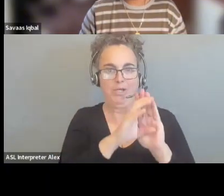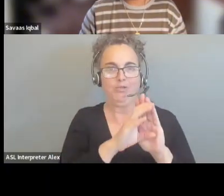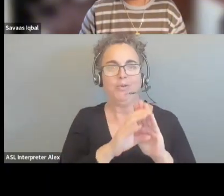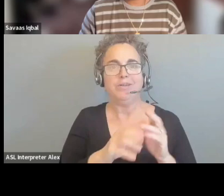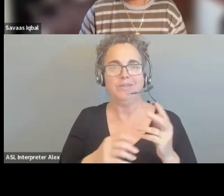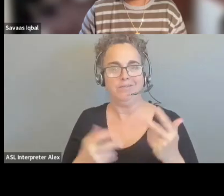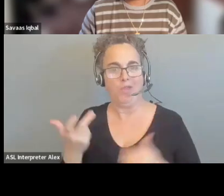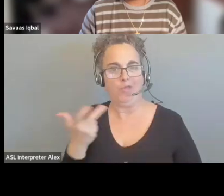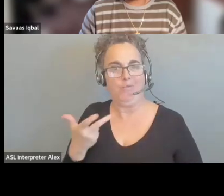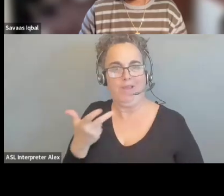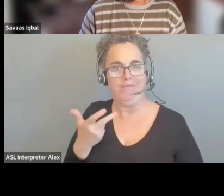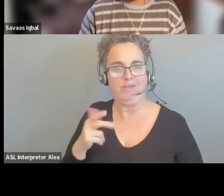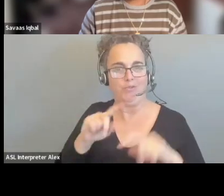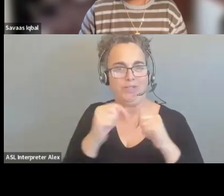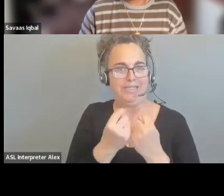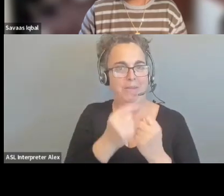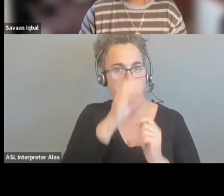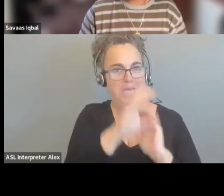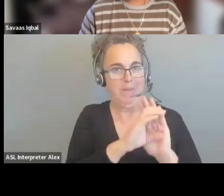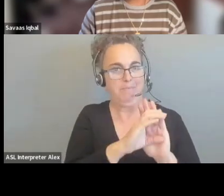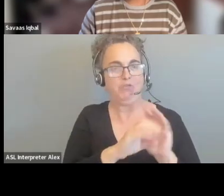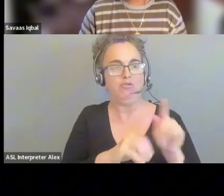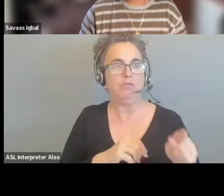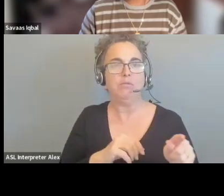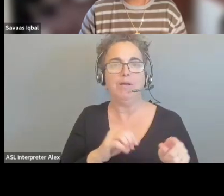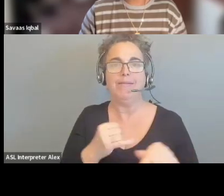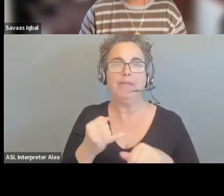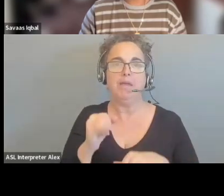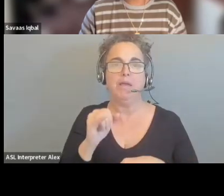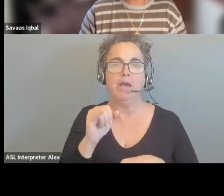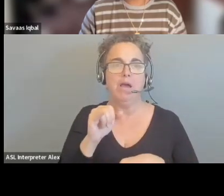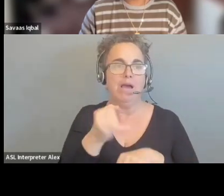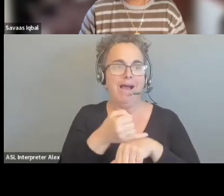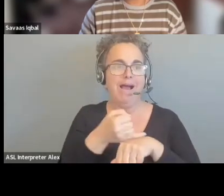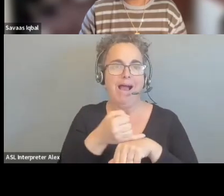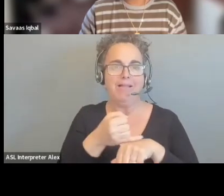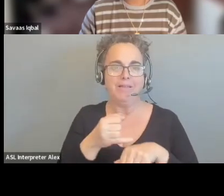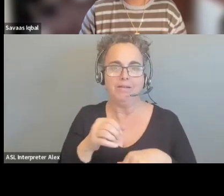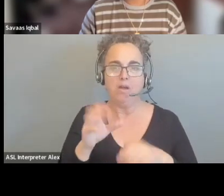That's the image on the screen at the Island Conference hosted at Princeton University where we're able